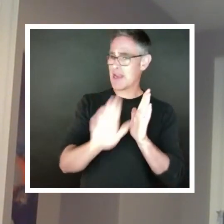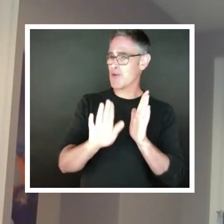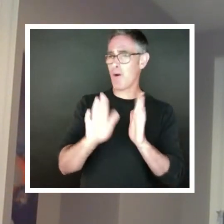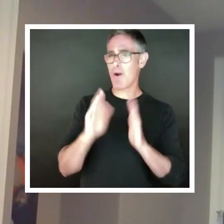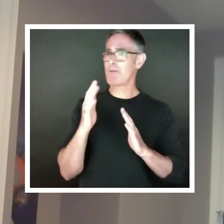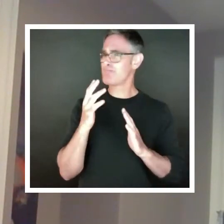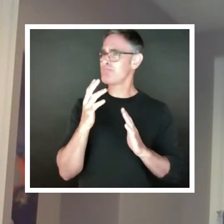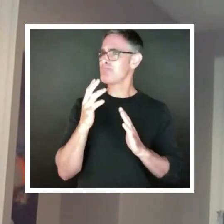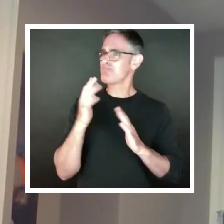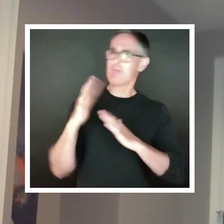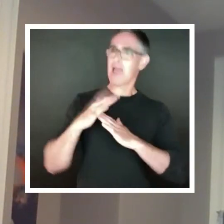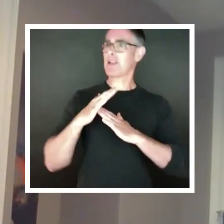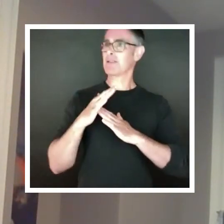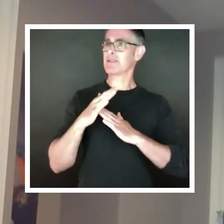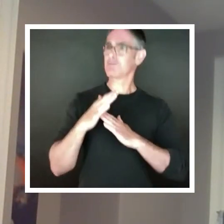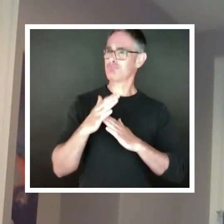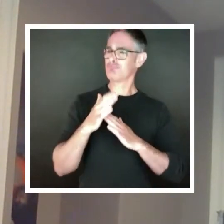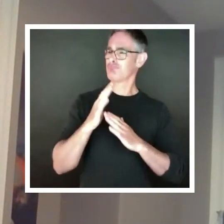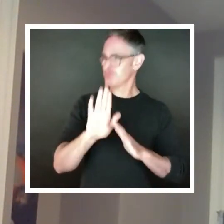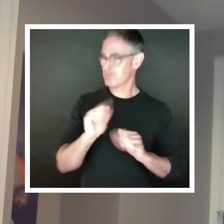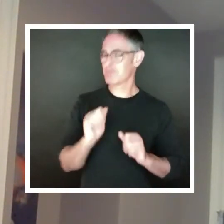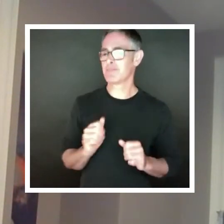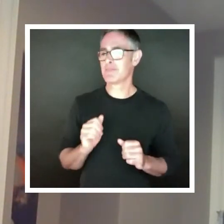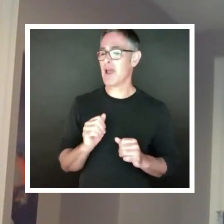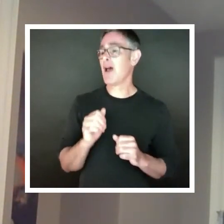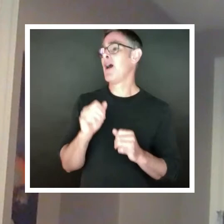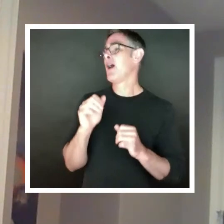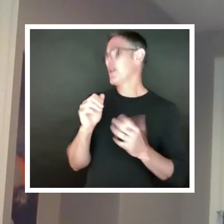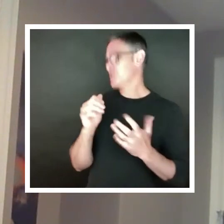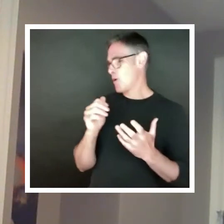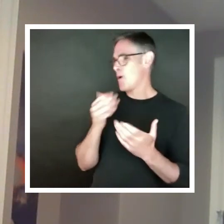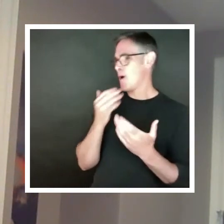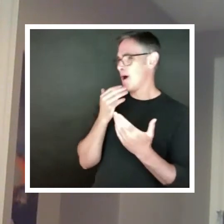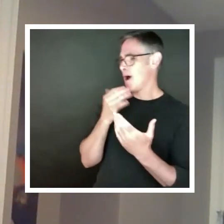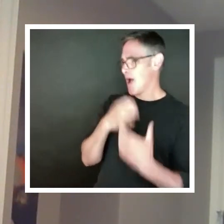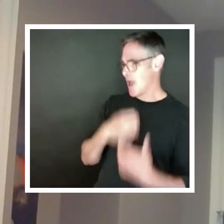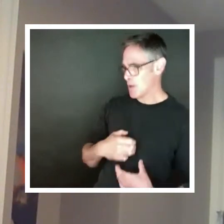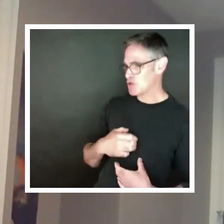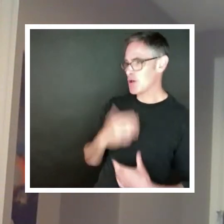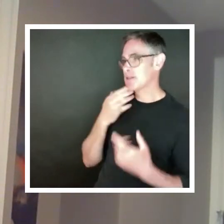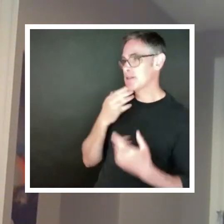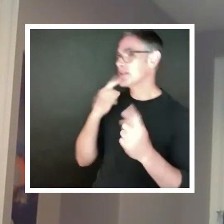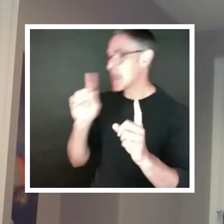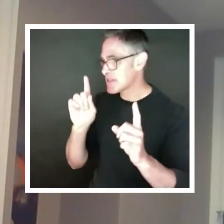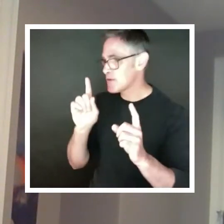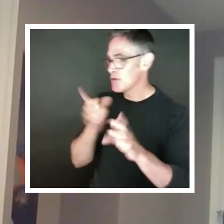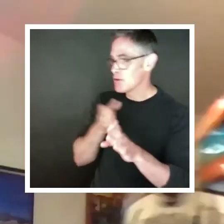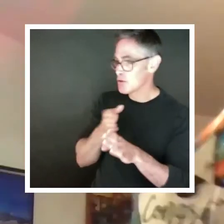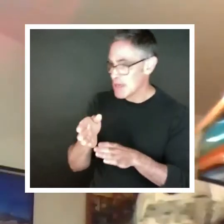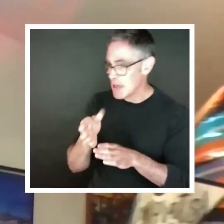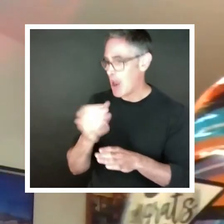Therefore, I wish you a successful career and a bright future.